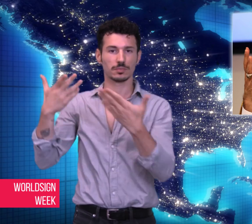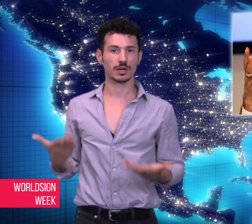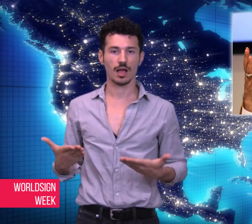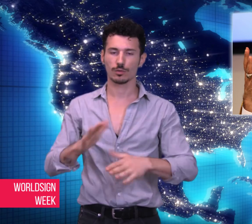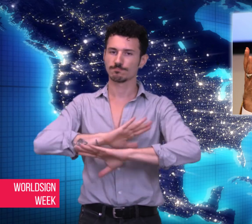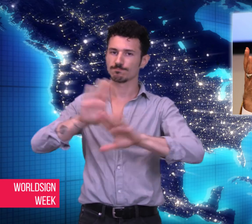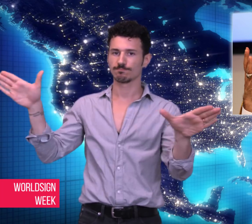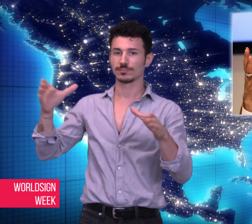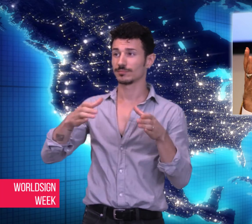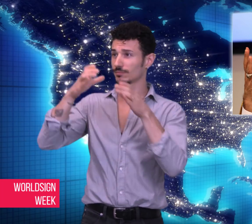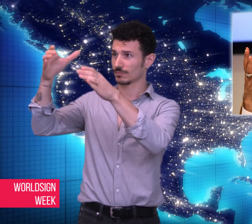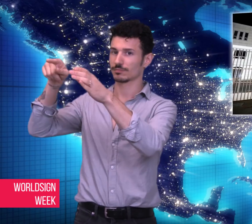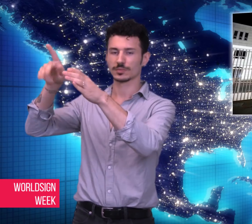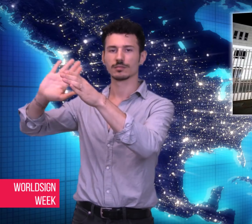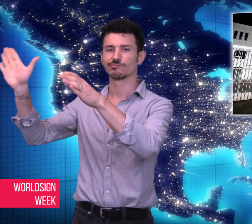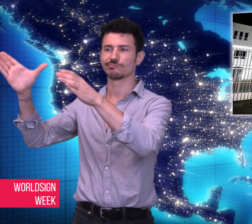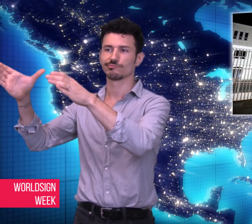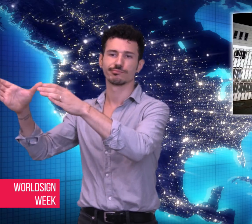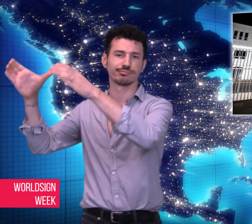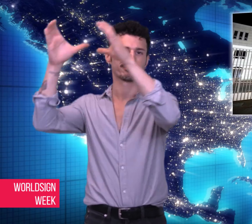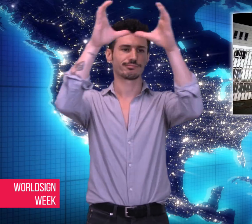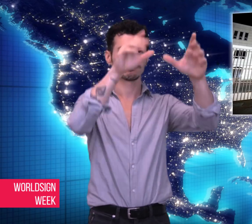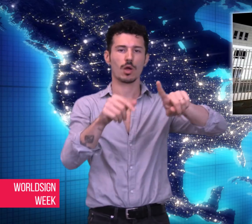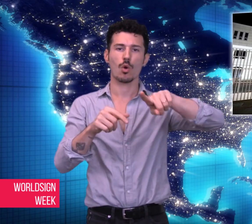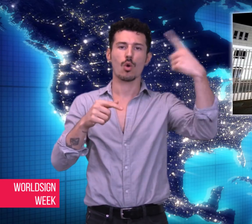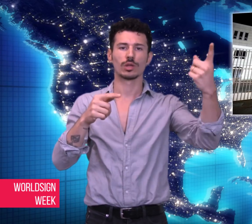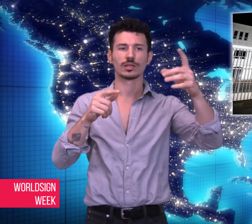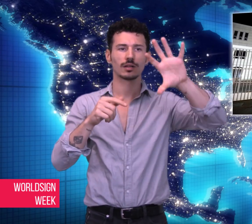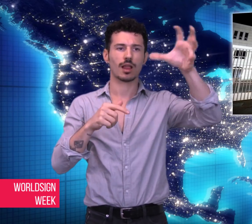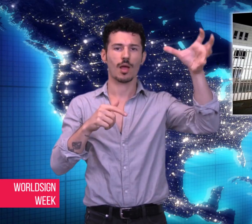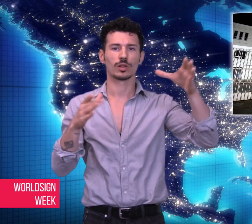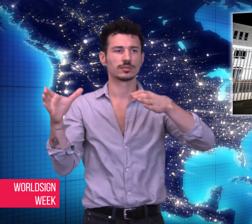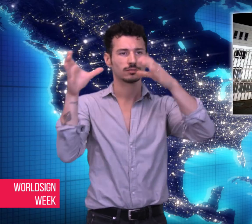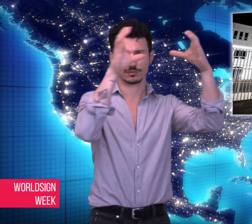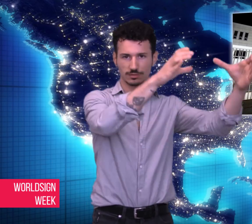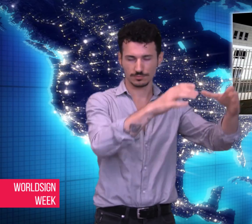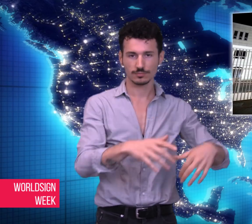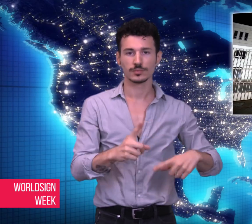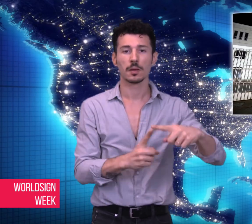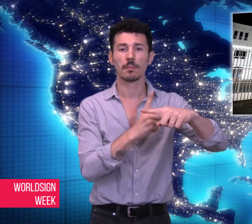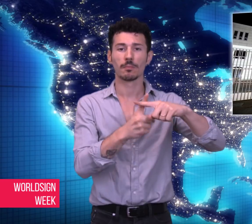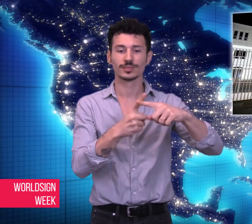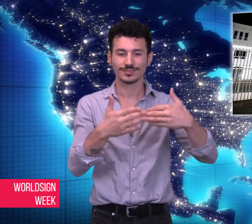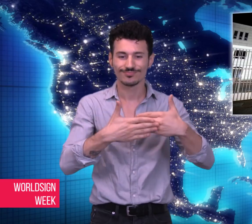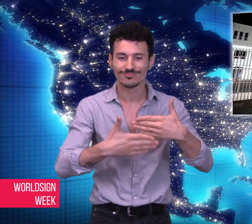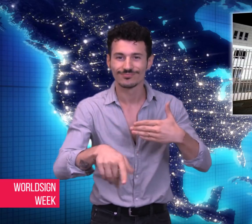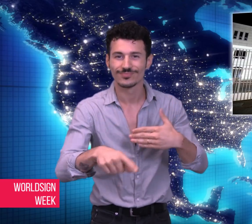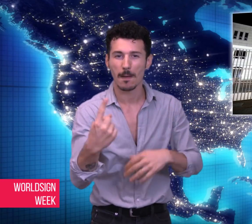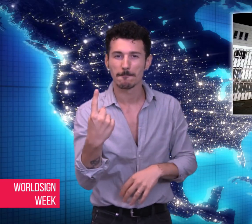government tweeted about the case,